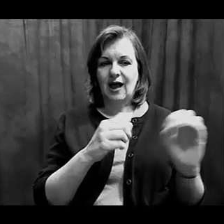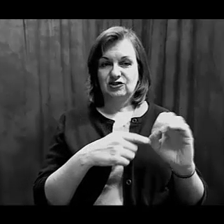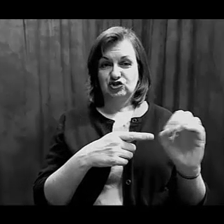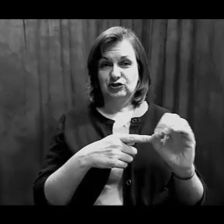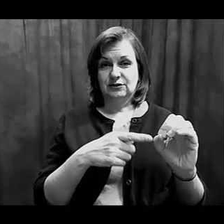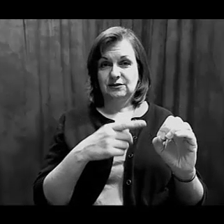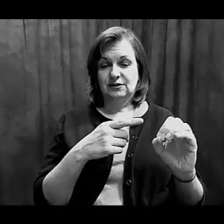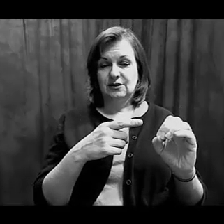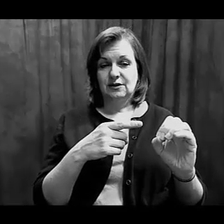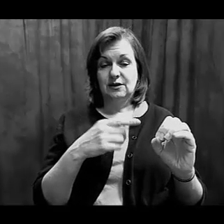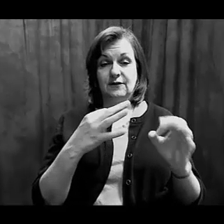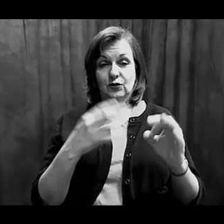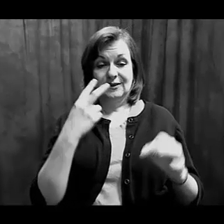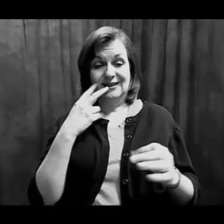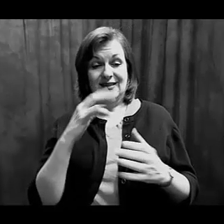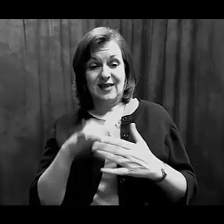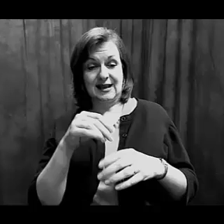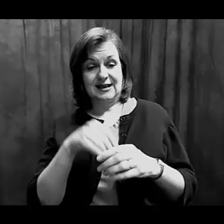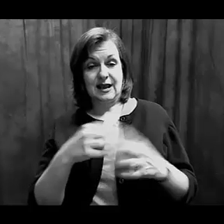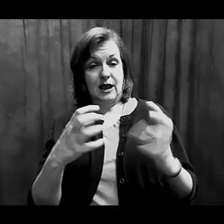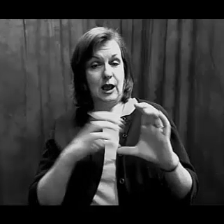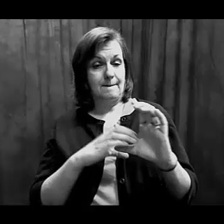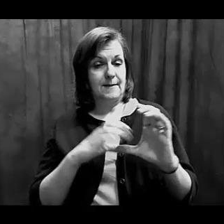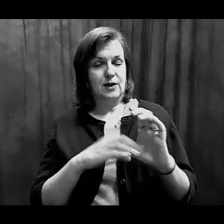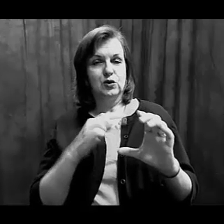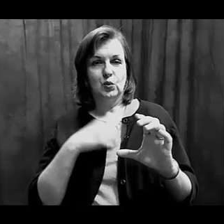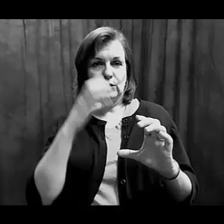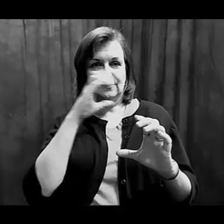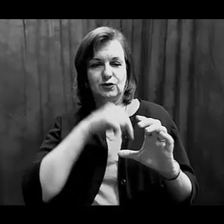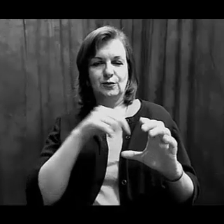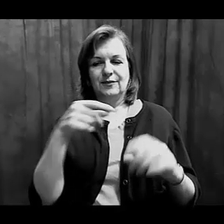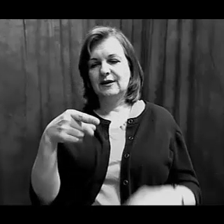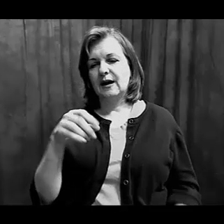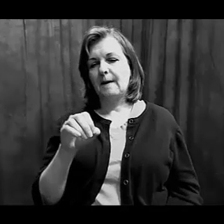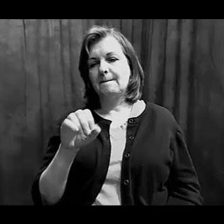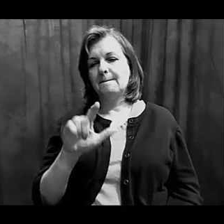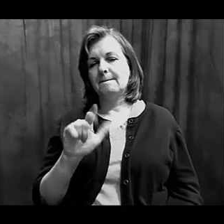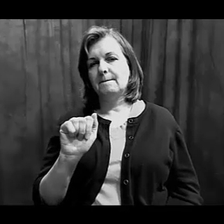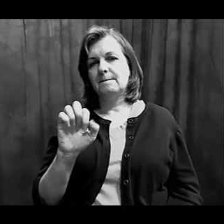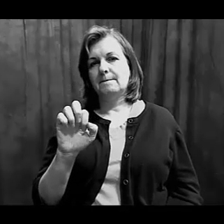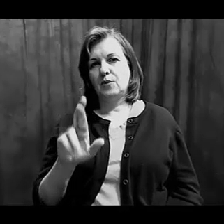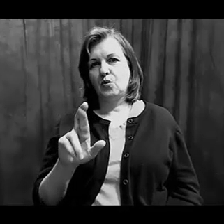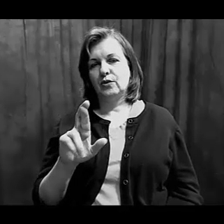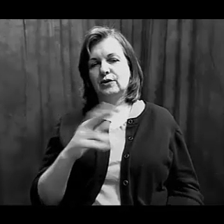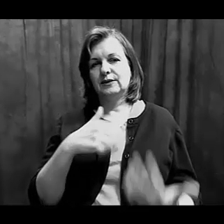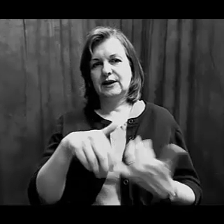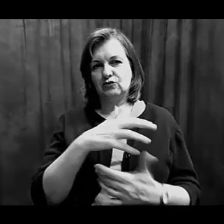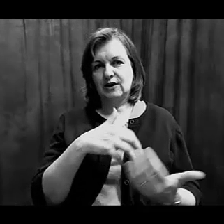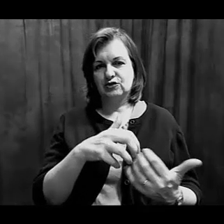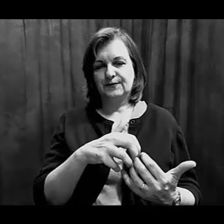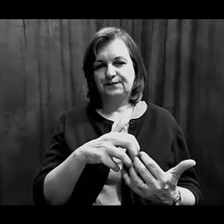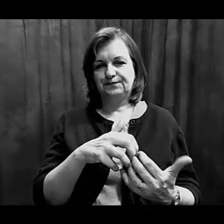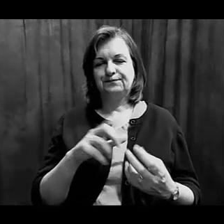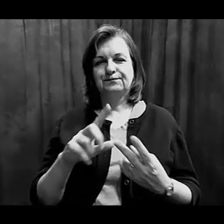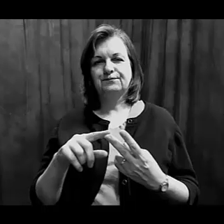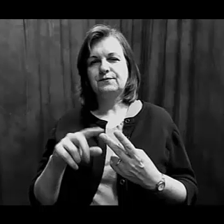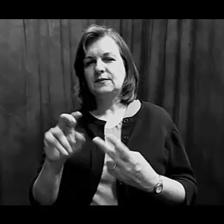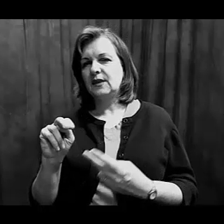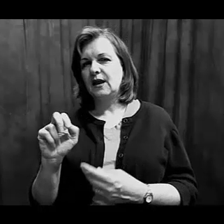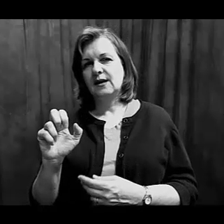so if you see oxygen in a compound you can assume that there is gonna be some sort of polar interaction here - nonpolar